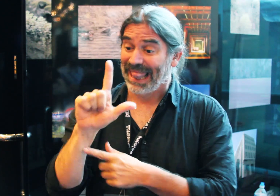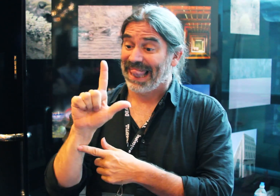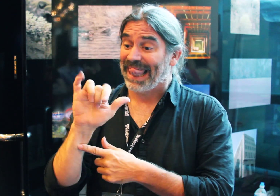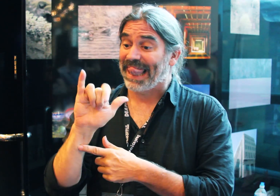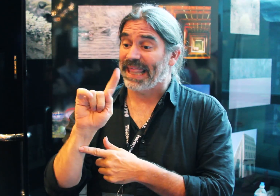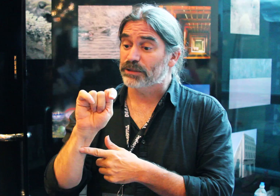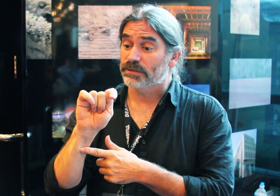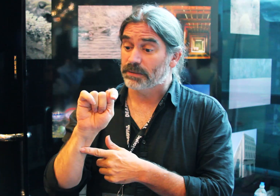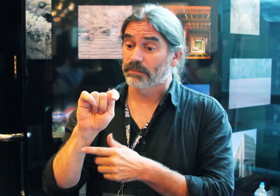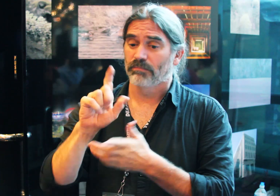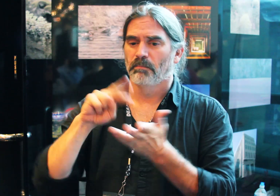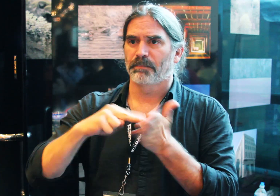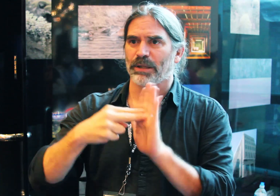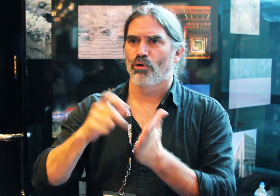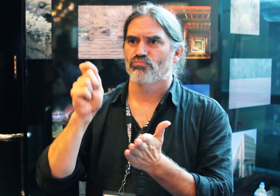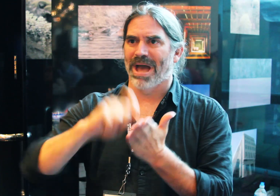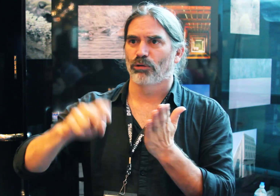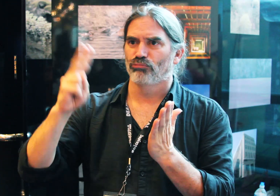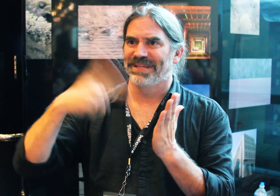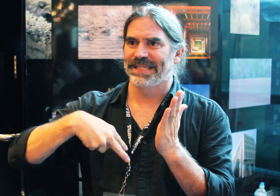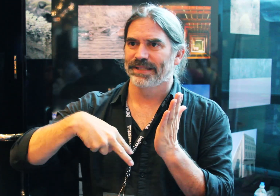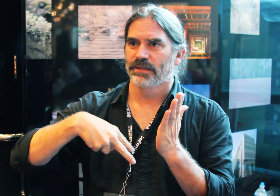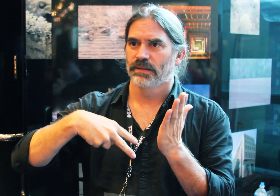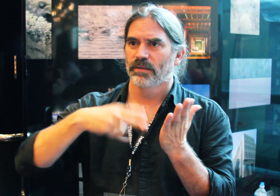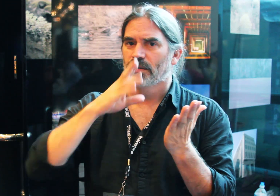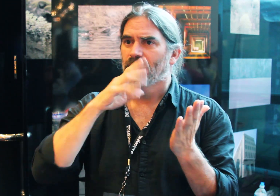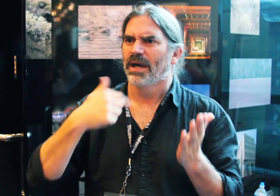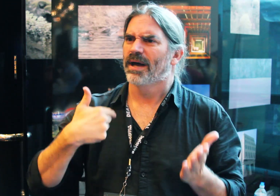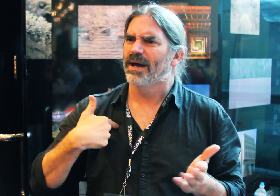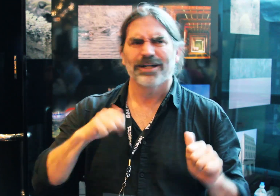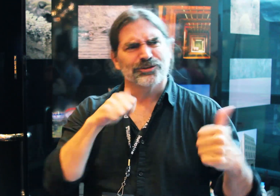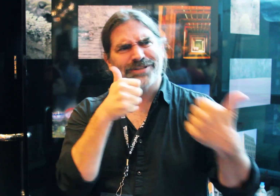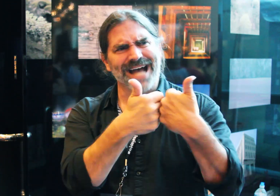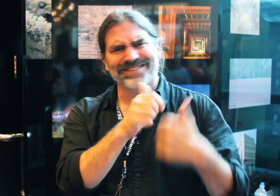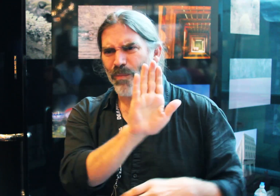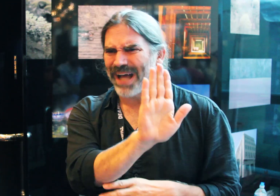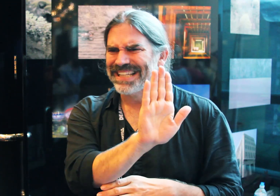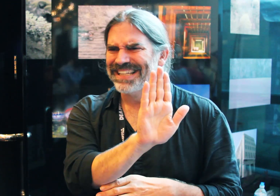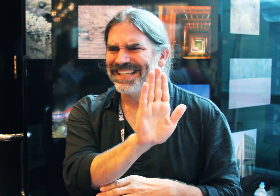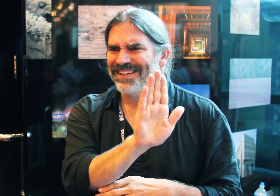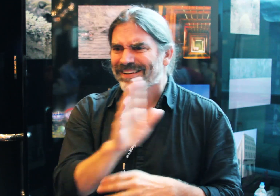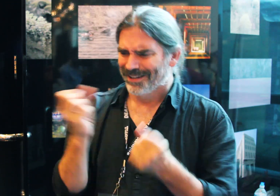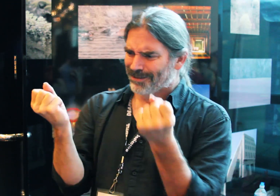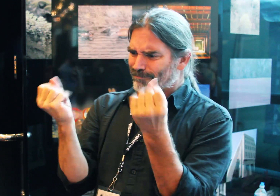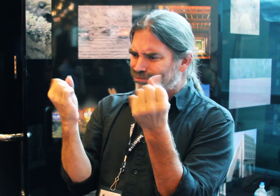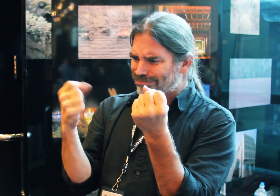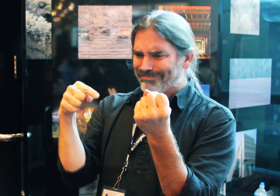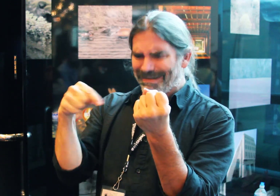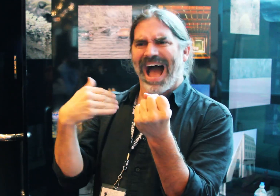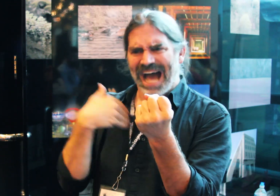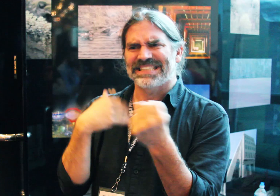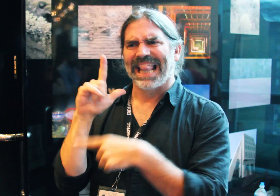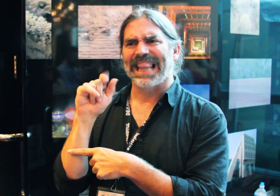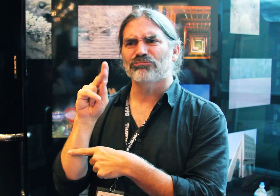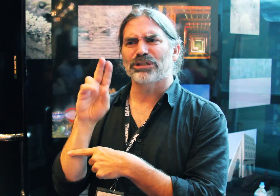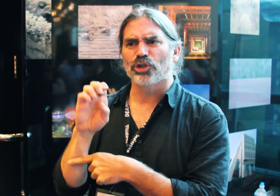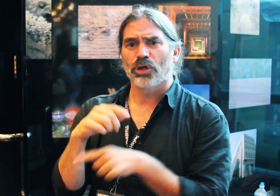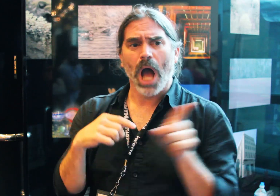the word LIT means writing, reading, and speaking. I challenge that. Sign Language has literature.